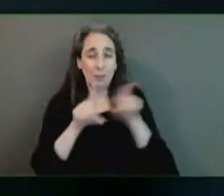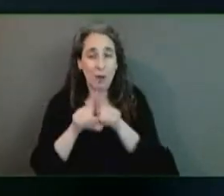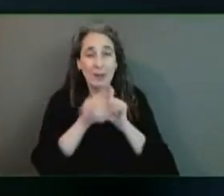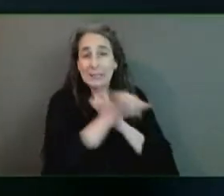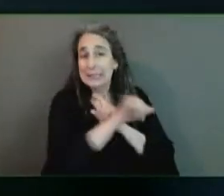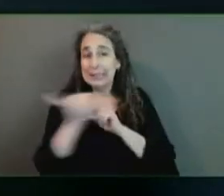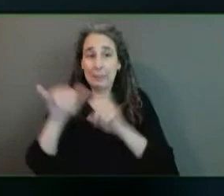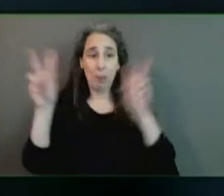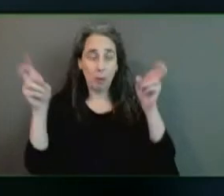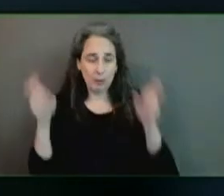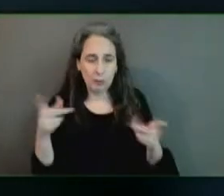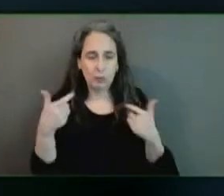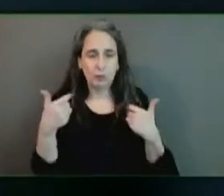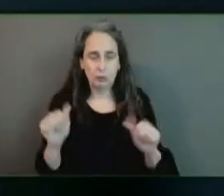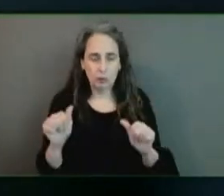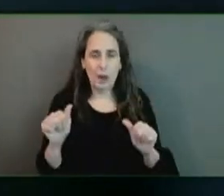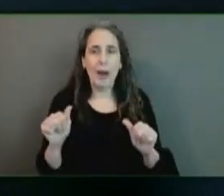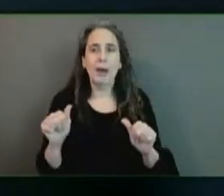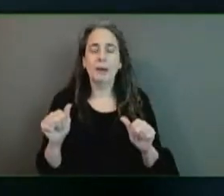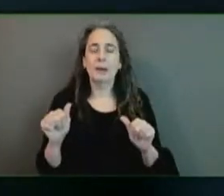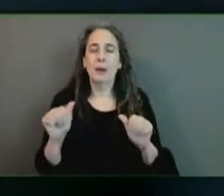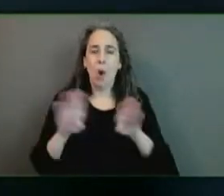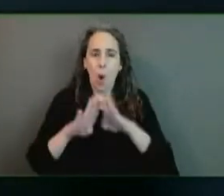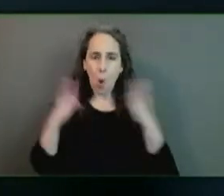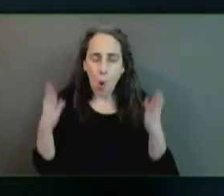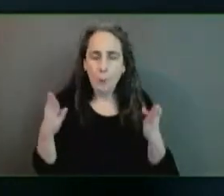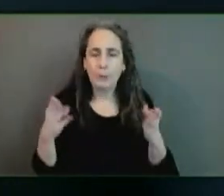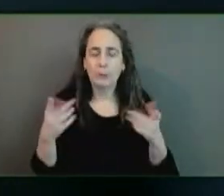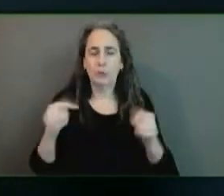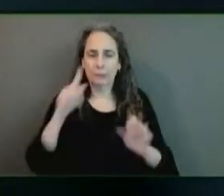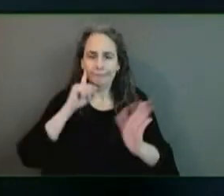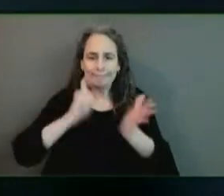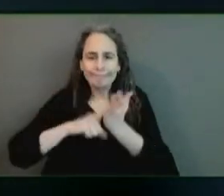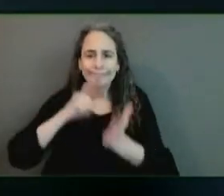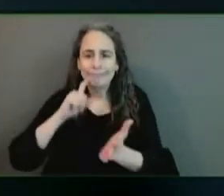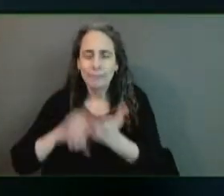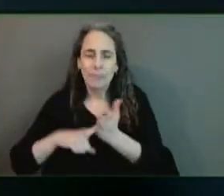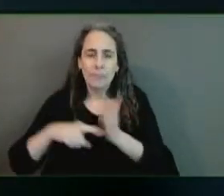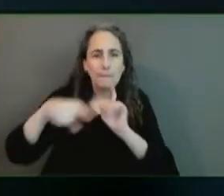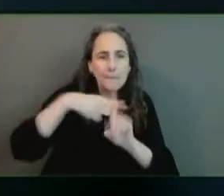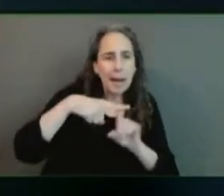daycare partners as well. We have similar issues with Trying